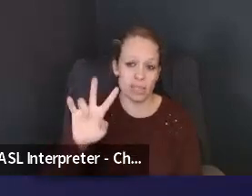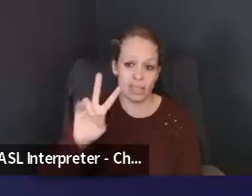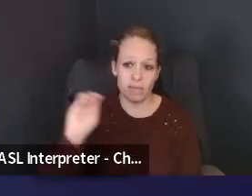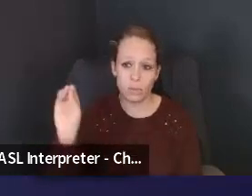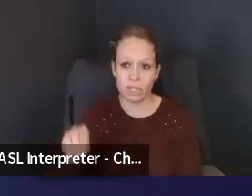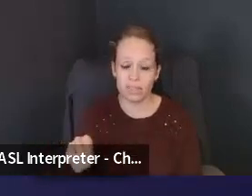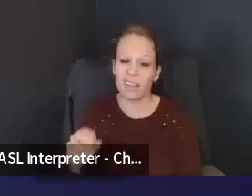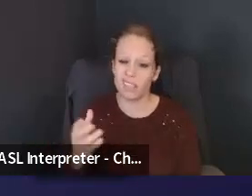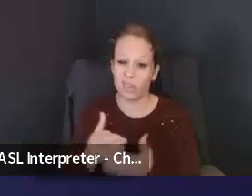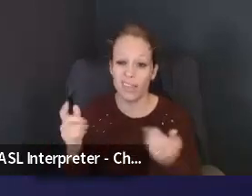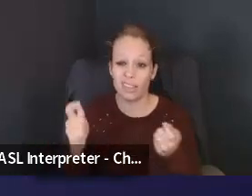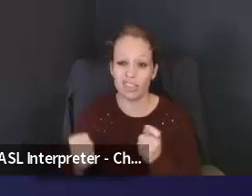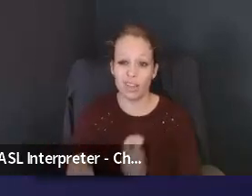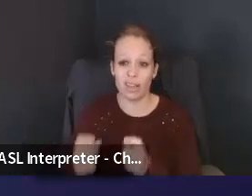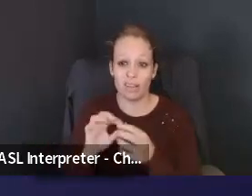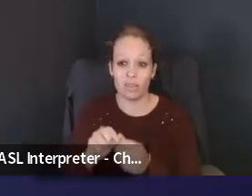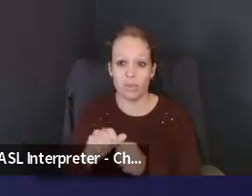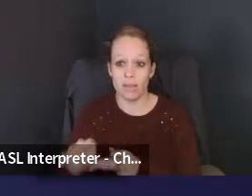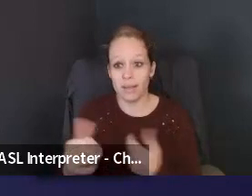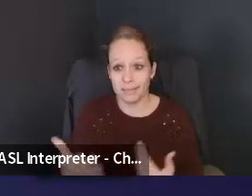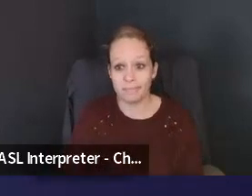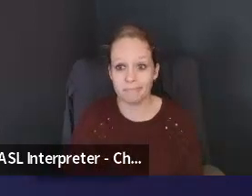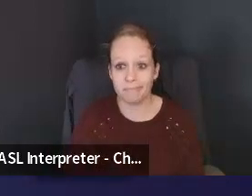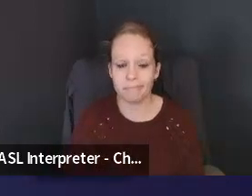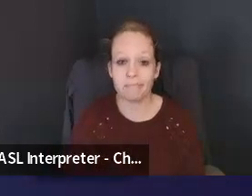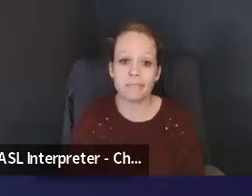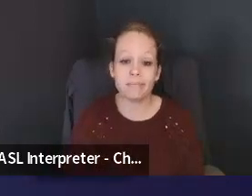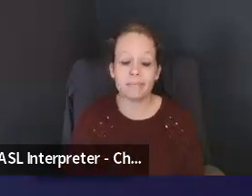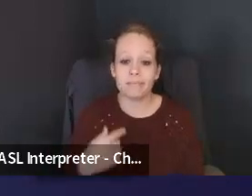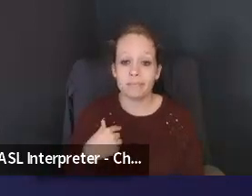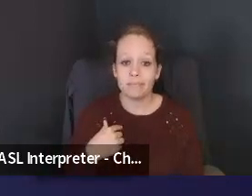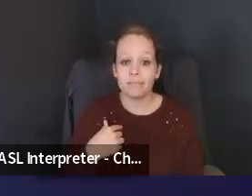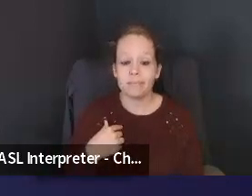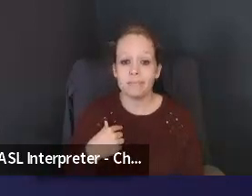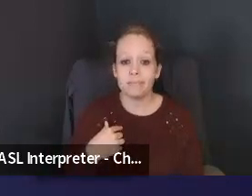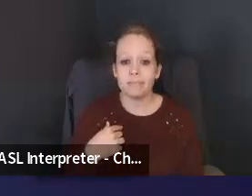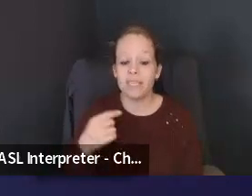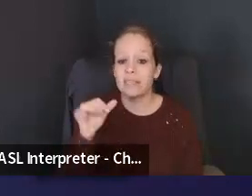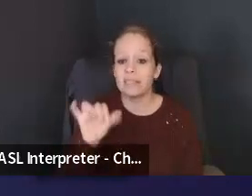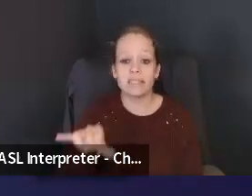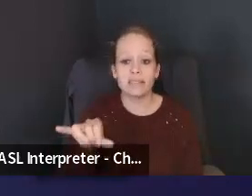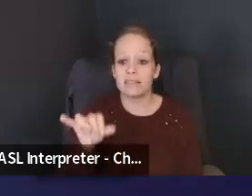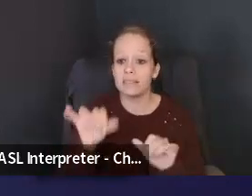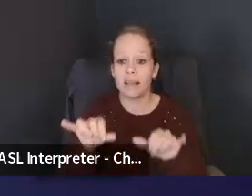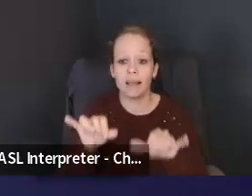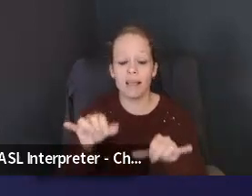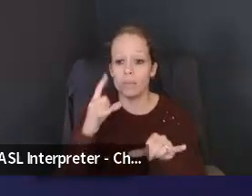change, as far as that goes. I think you can, and the same is true with projecting salaries,